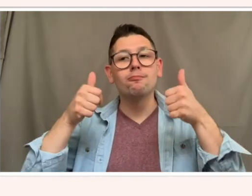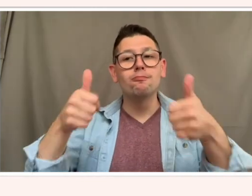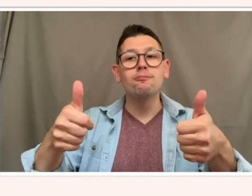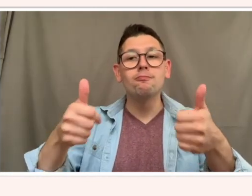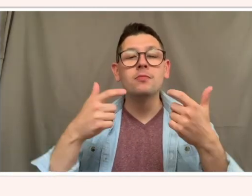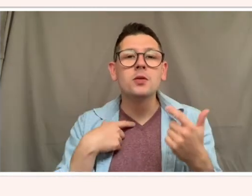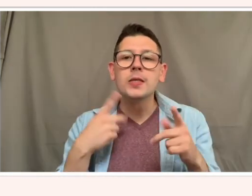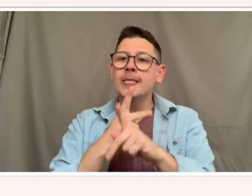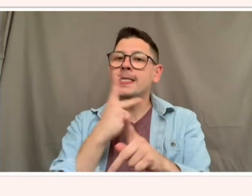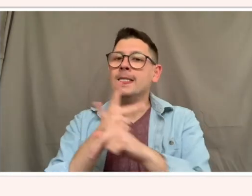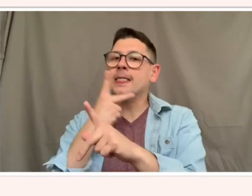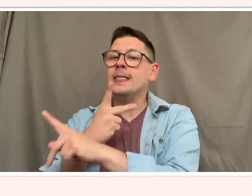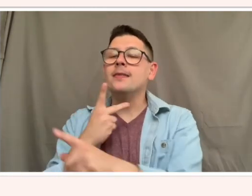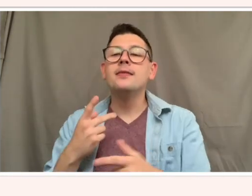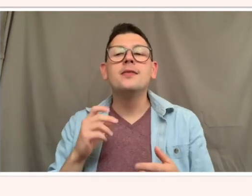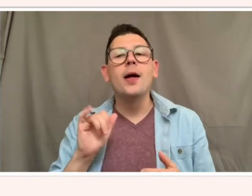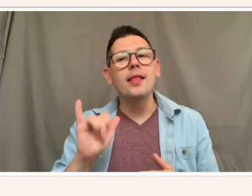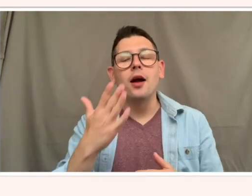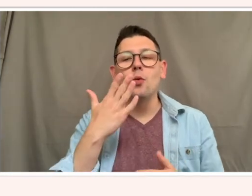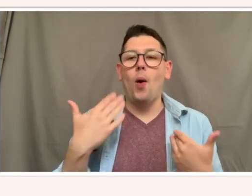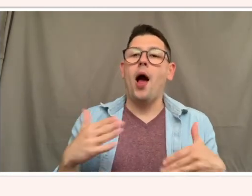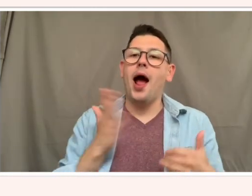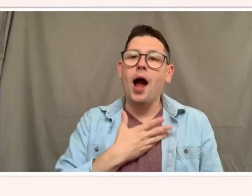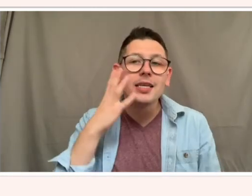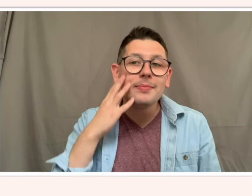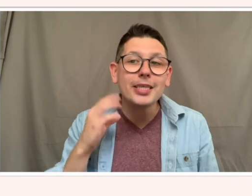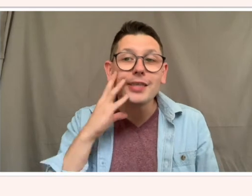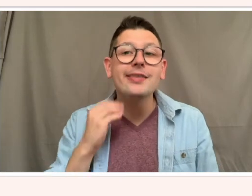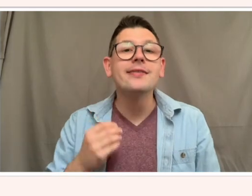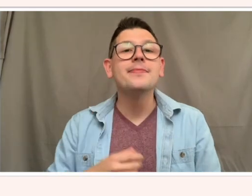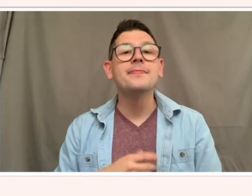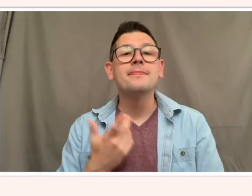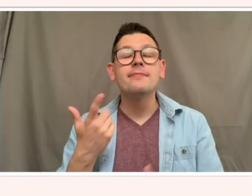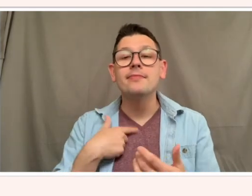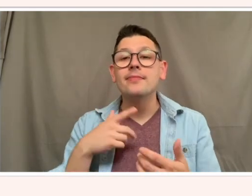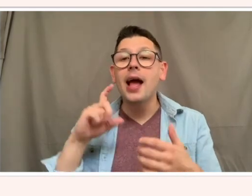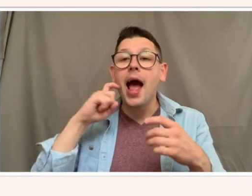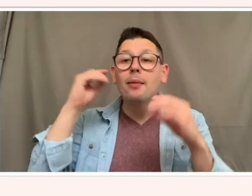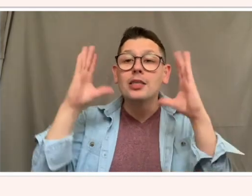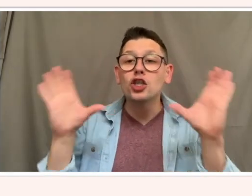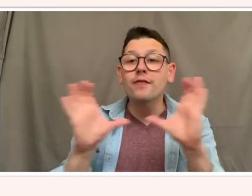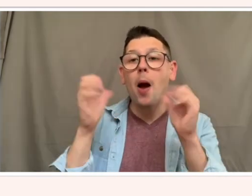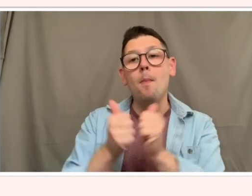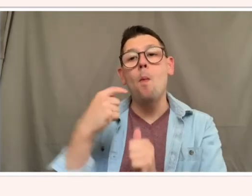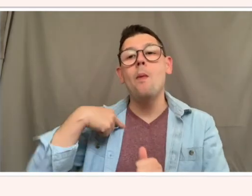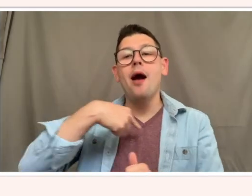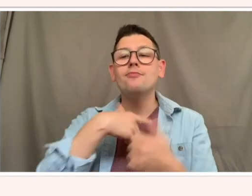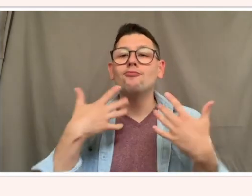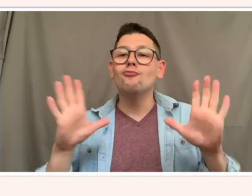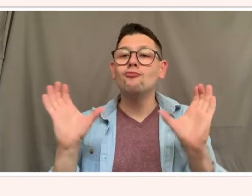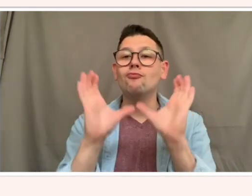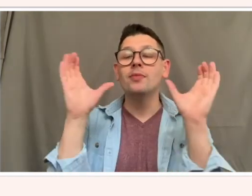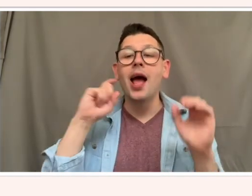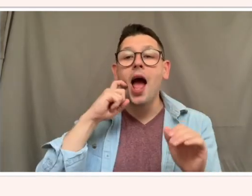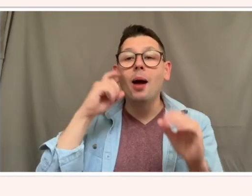and platforms are going to be most successful for teaching, and that's really been our experience.